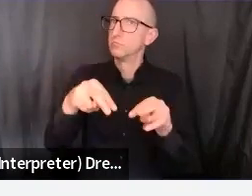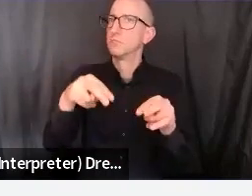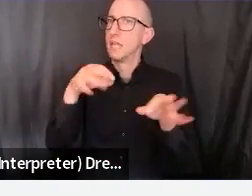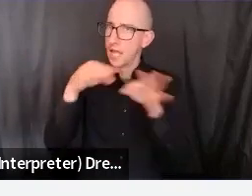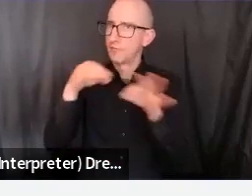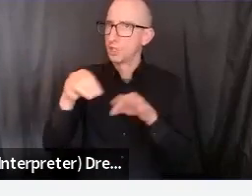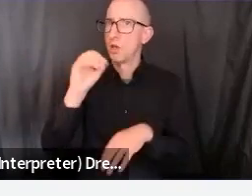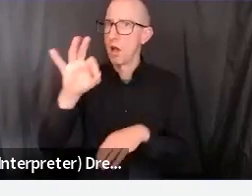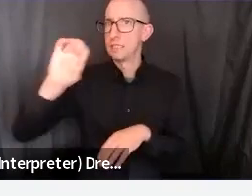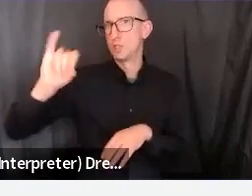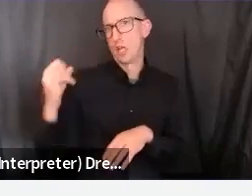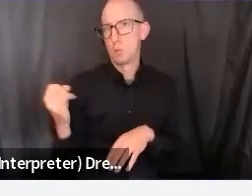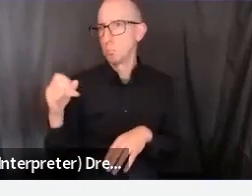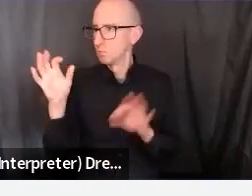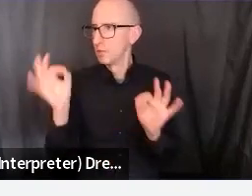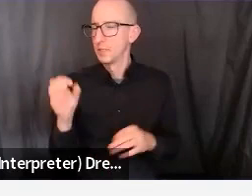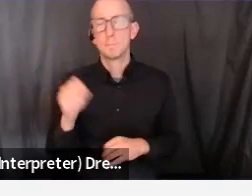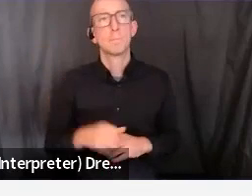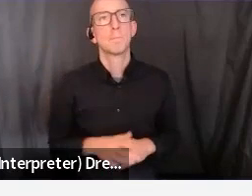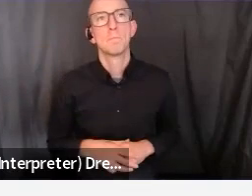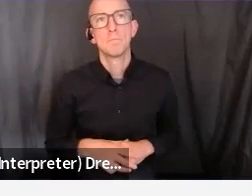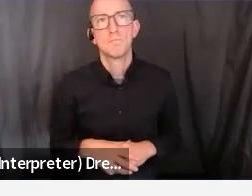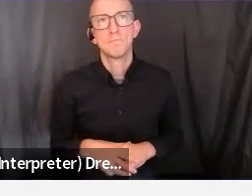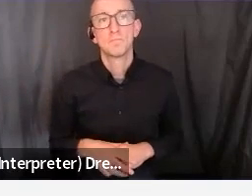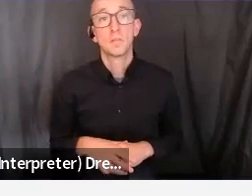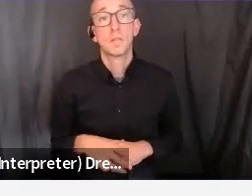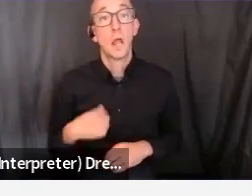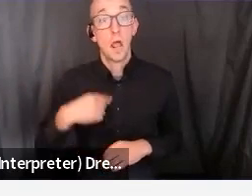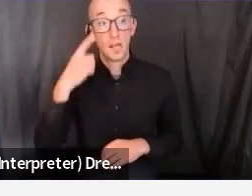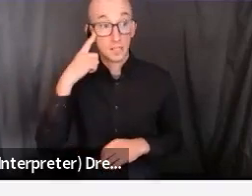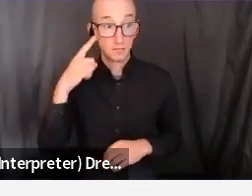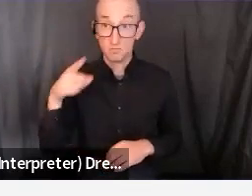that there are active links to the programs that we're mentioning. So when you're going through the